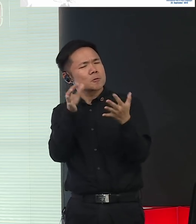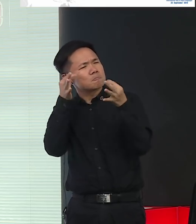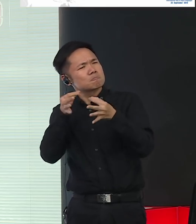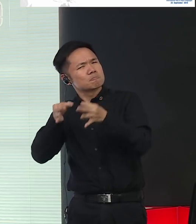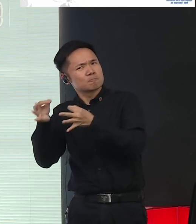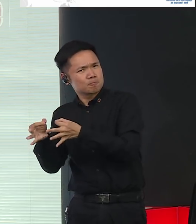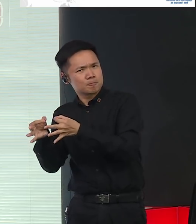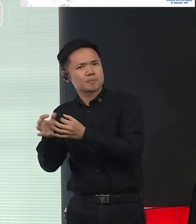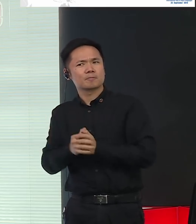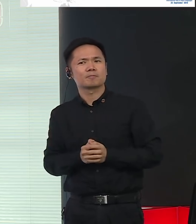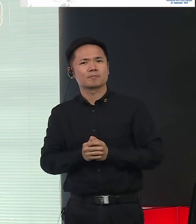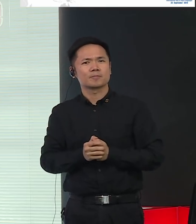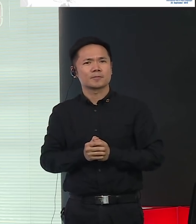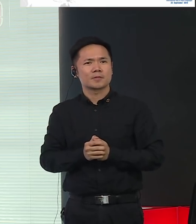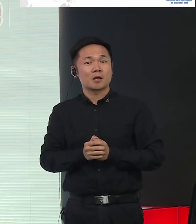would like to make it possible so that